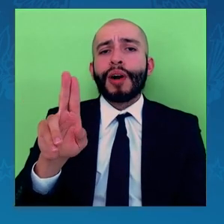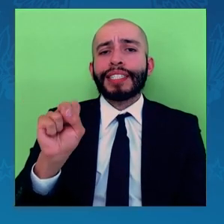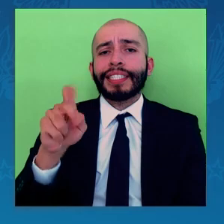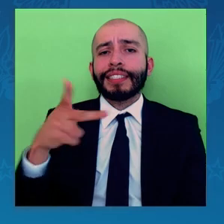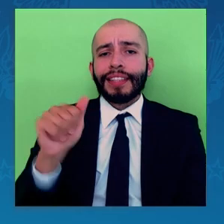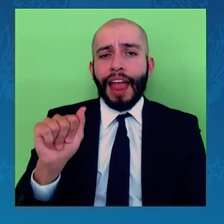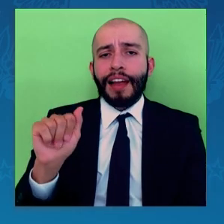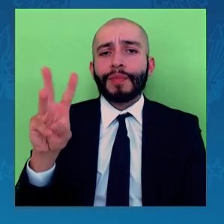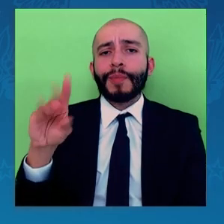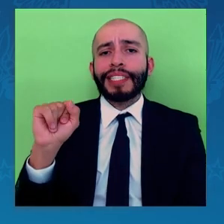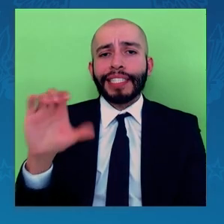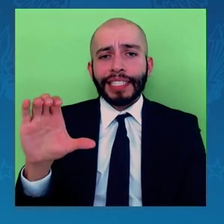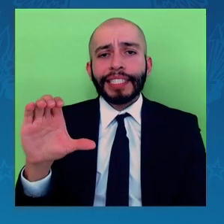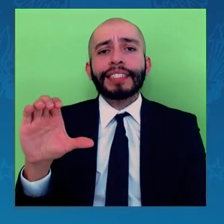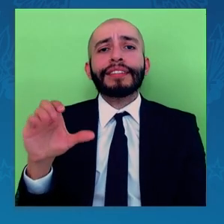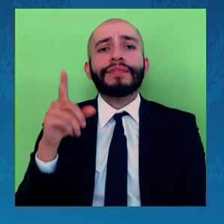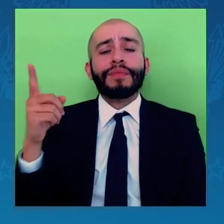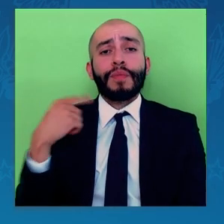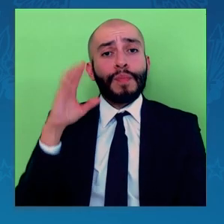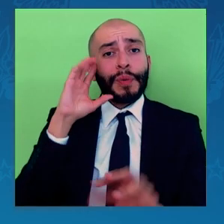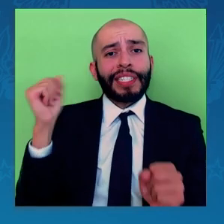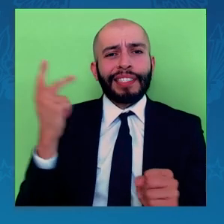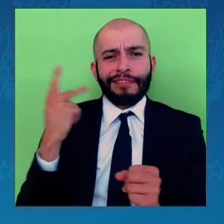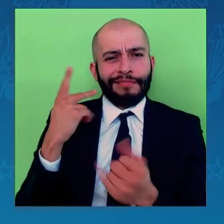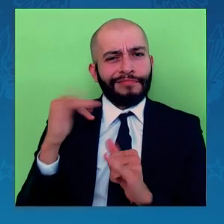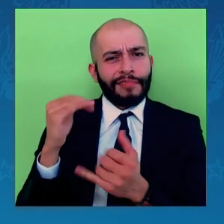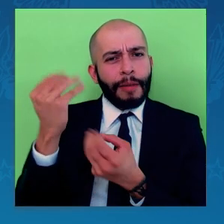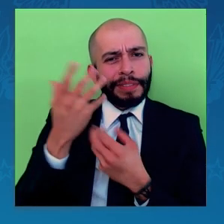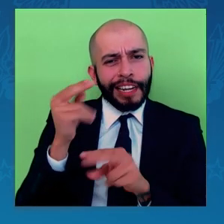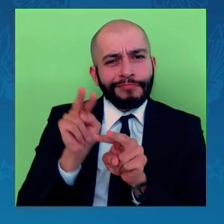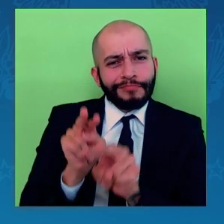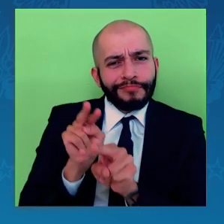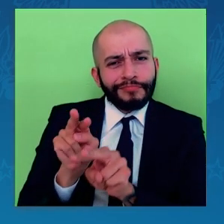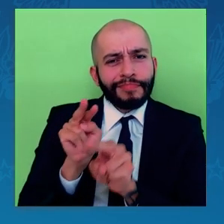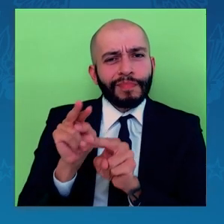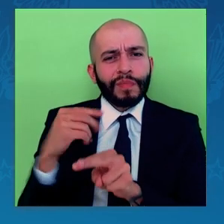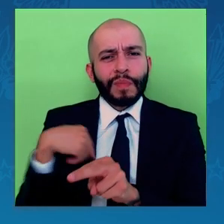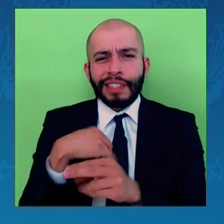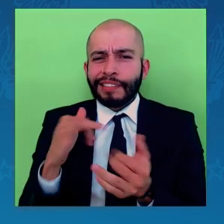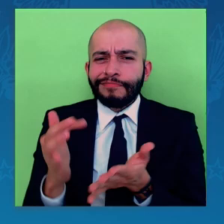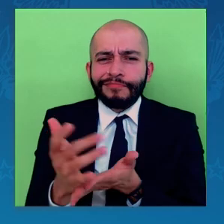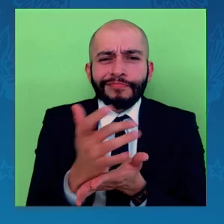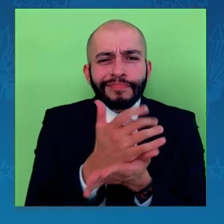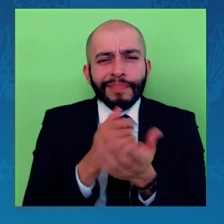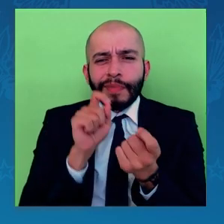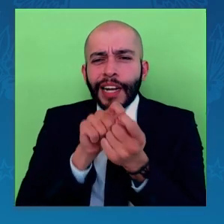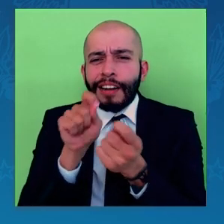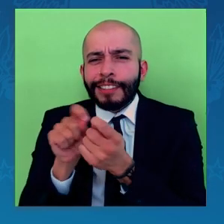We do not yet have all the details, but we do know that there are five families who have lost loved ones.